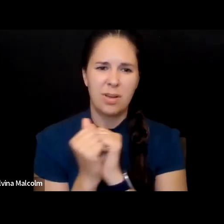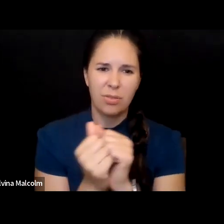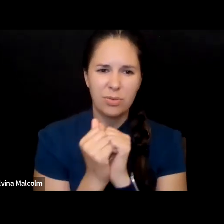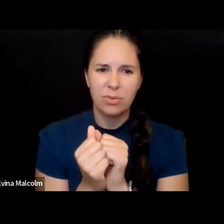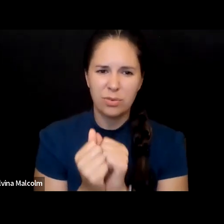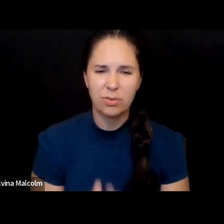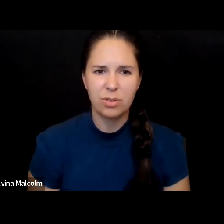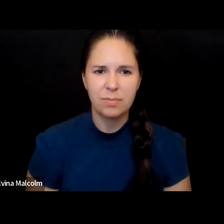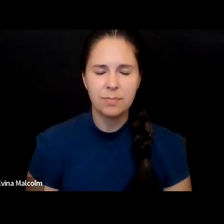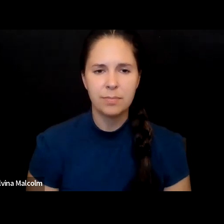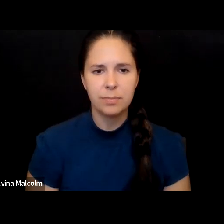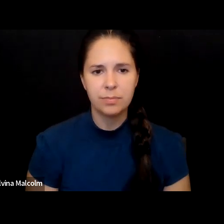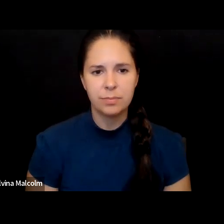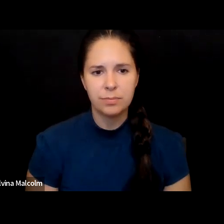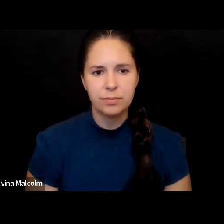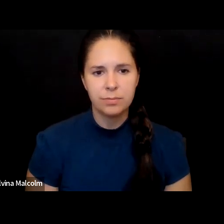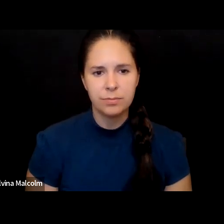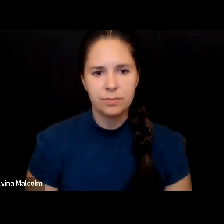know. But it requires cooperation. It